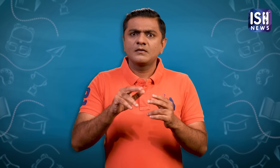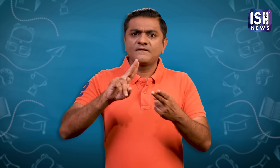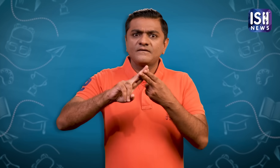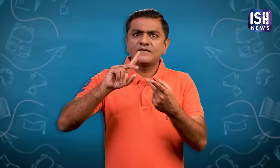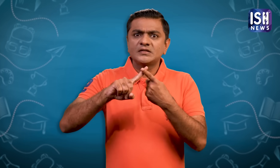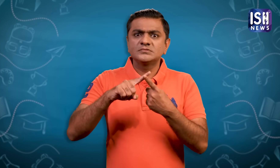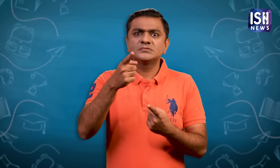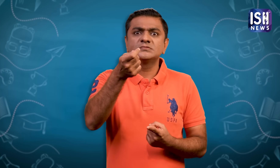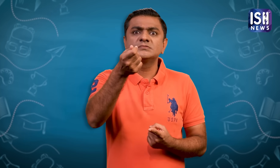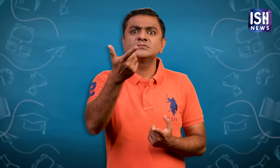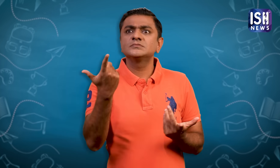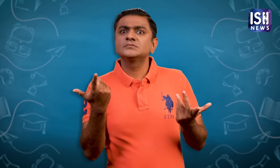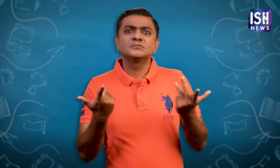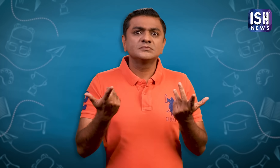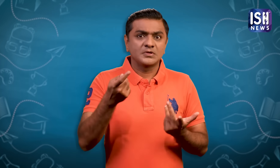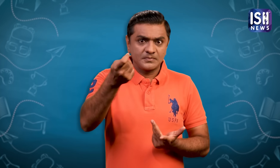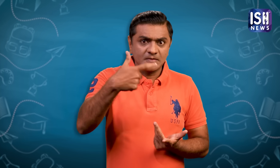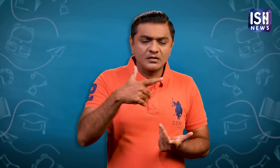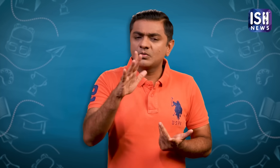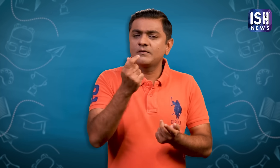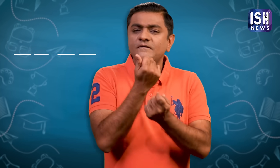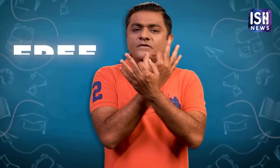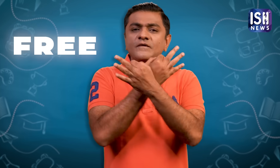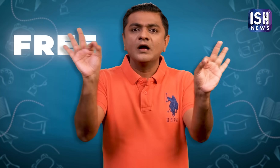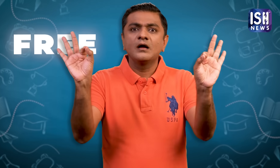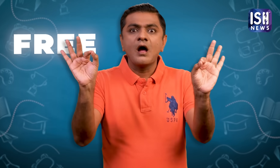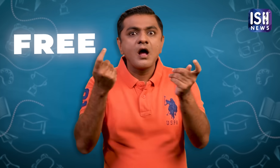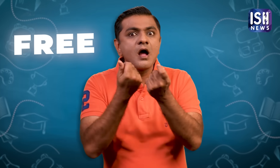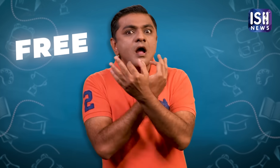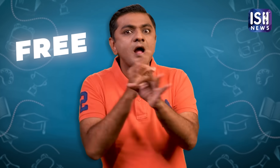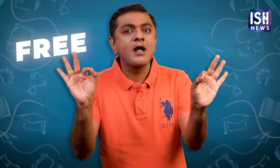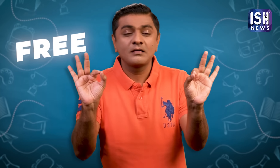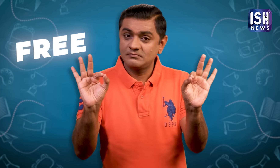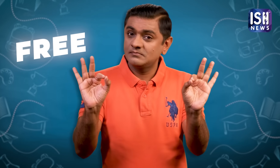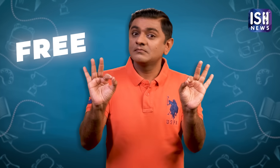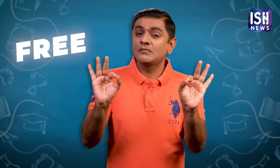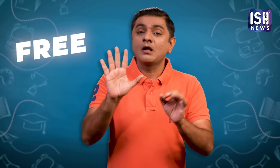What about the fees? The course is free of cost.